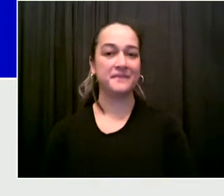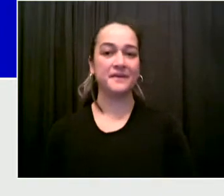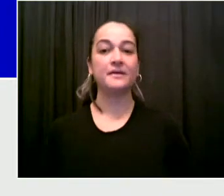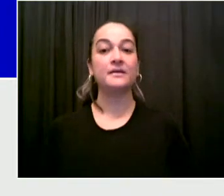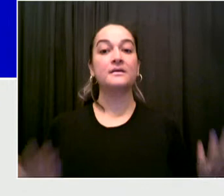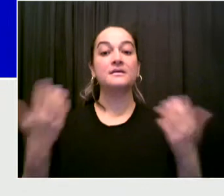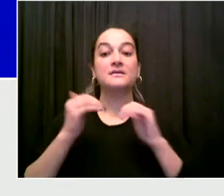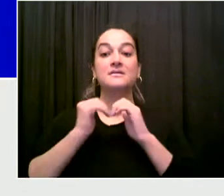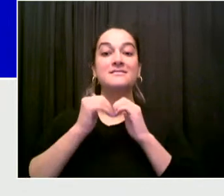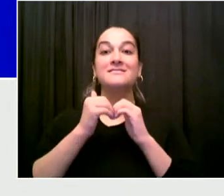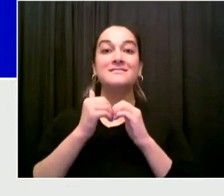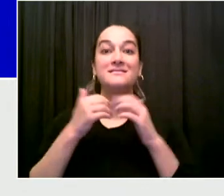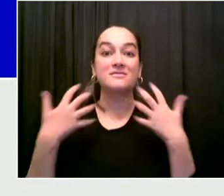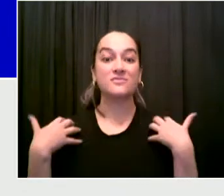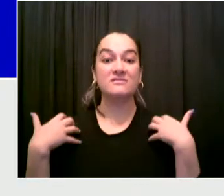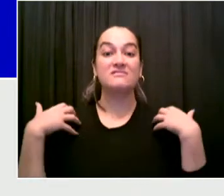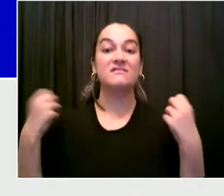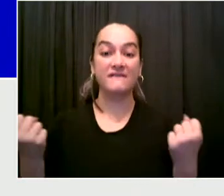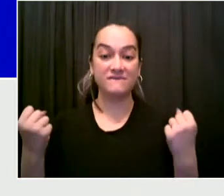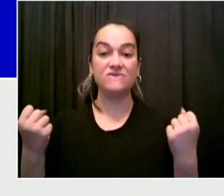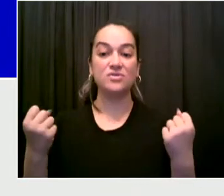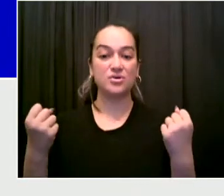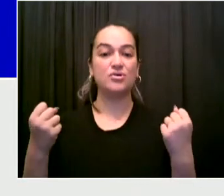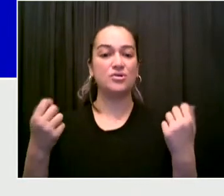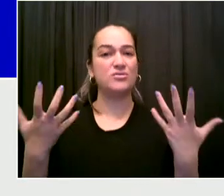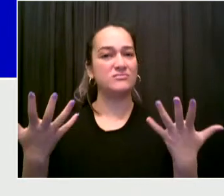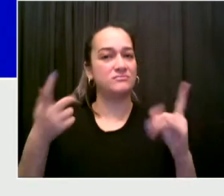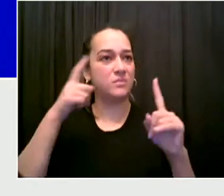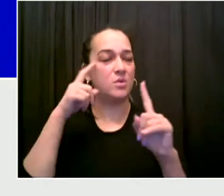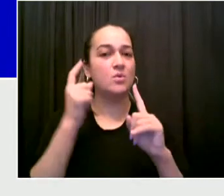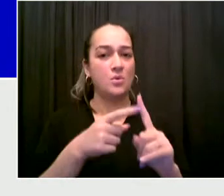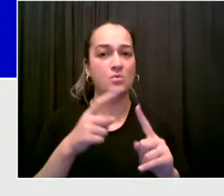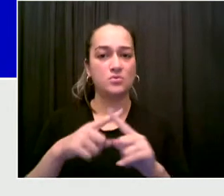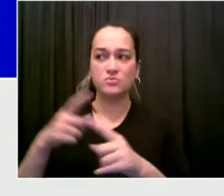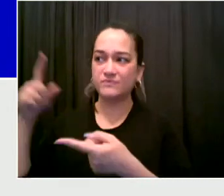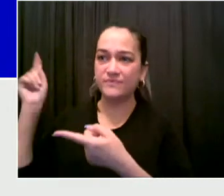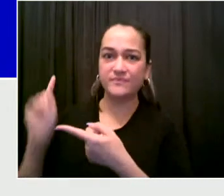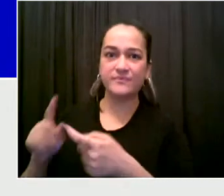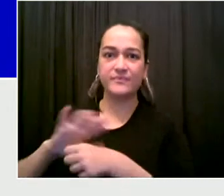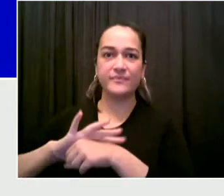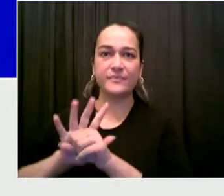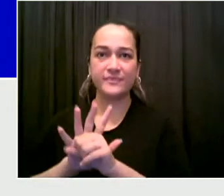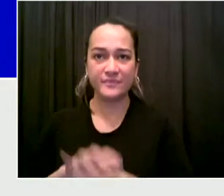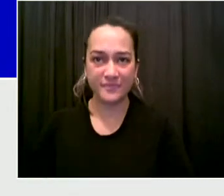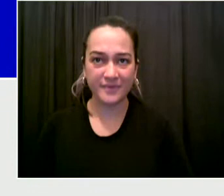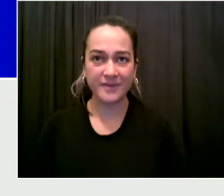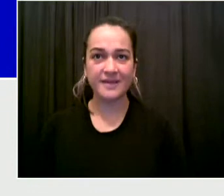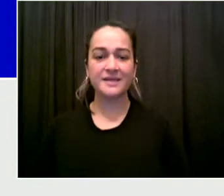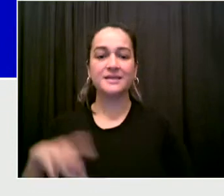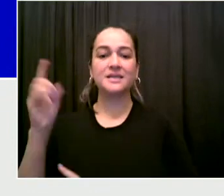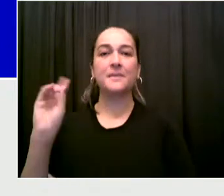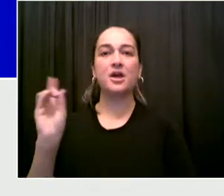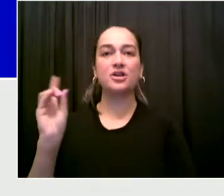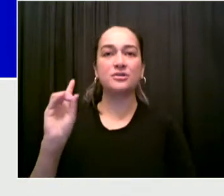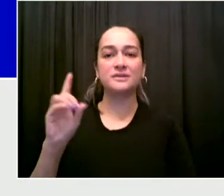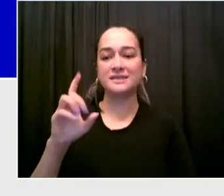TODAY I'M GNOIG TO TALK TO COLLEAGUES IN GOVERNMENT ABOUT THAT VERY IDEA HOW WE RESTORED